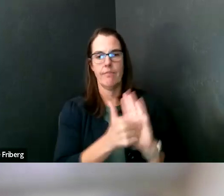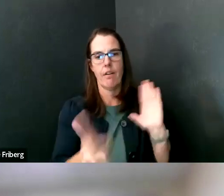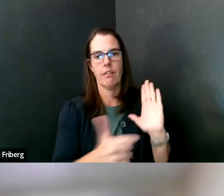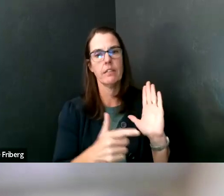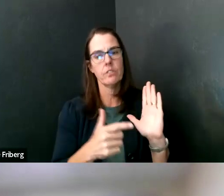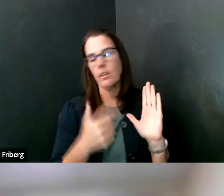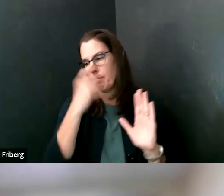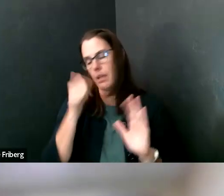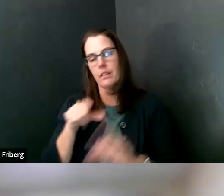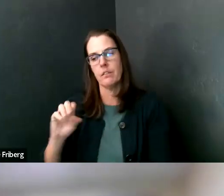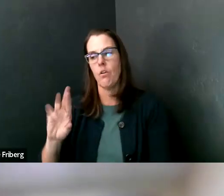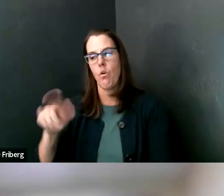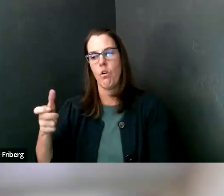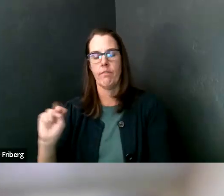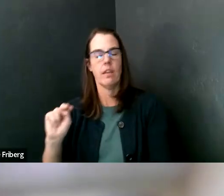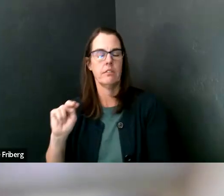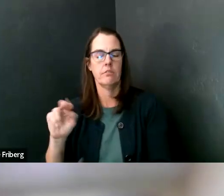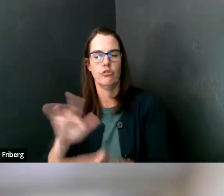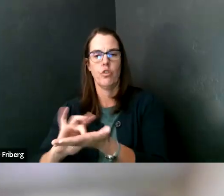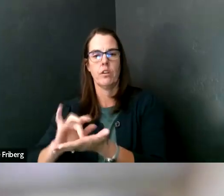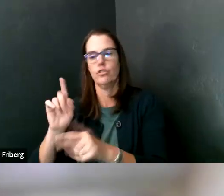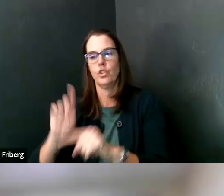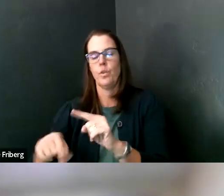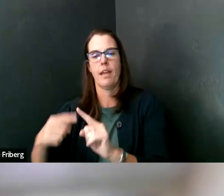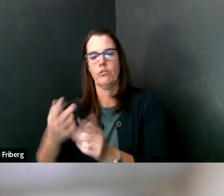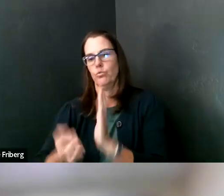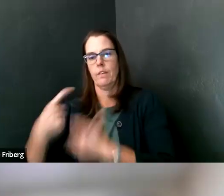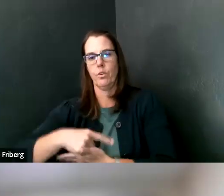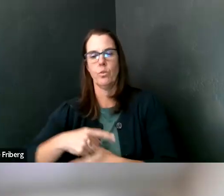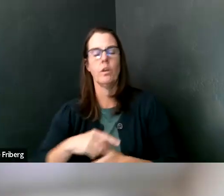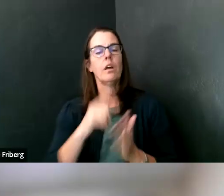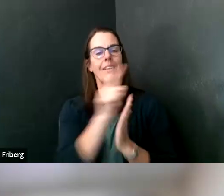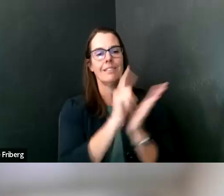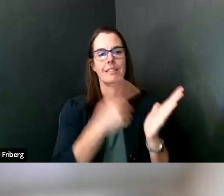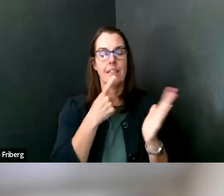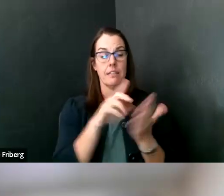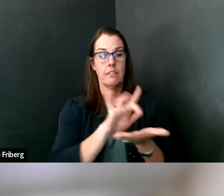from affordability review. The statute states that a drug that is designated by the secretary